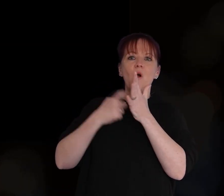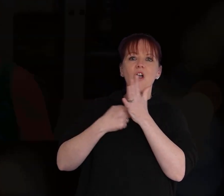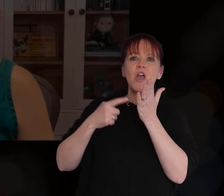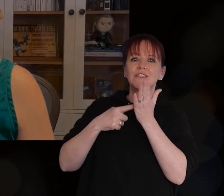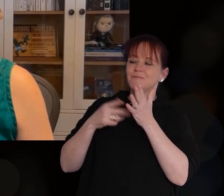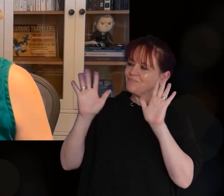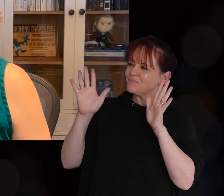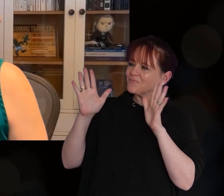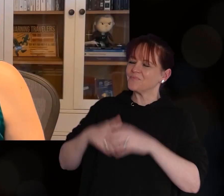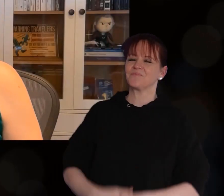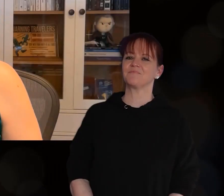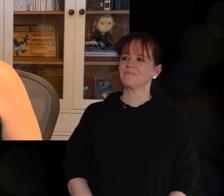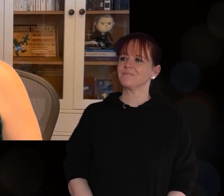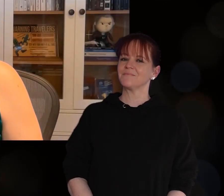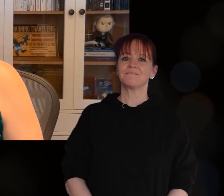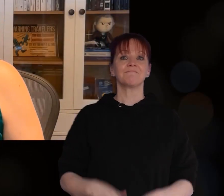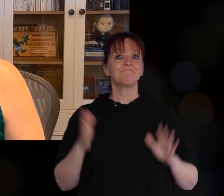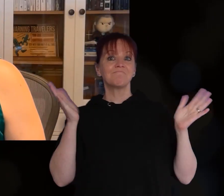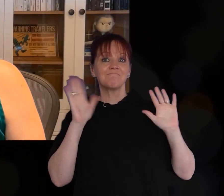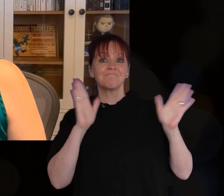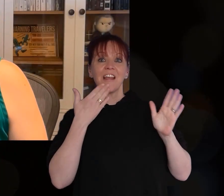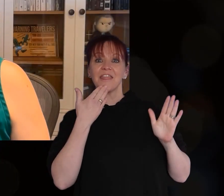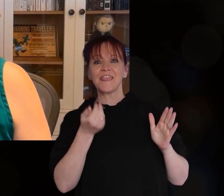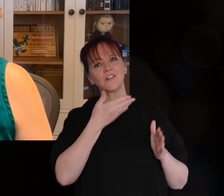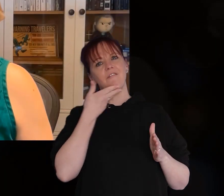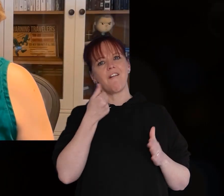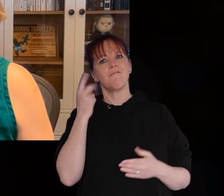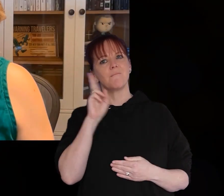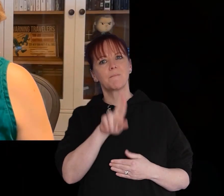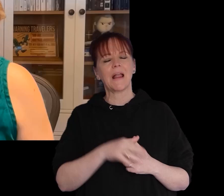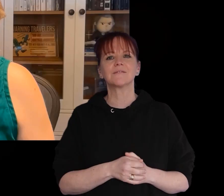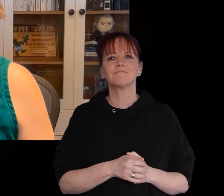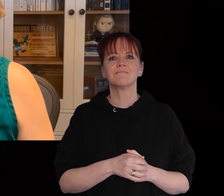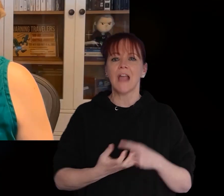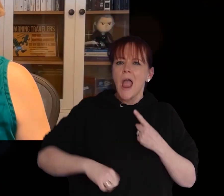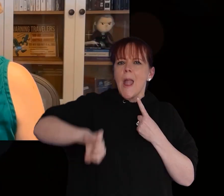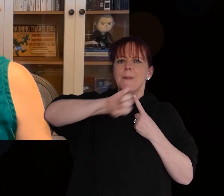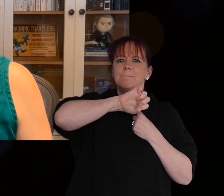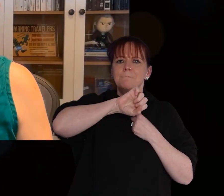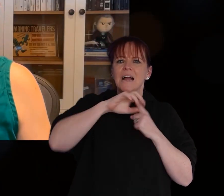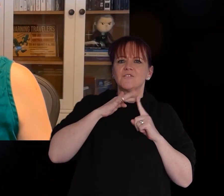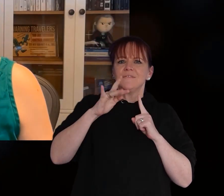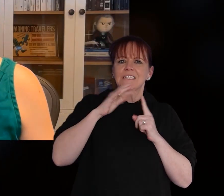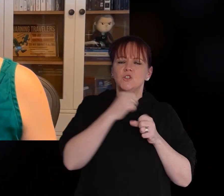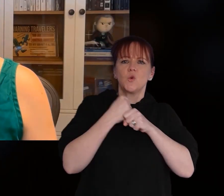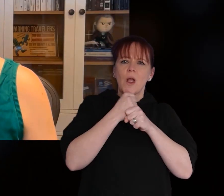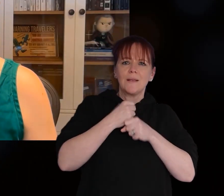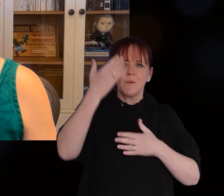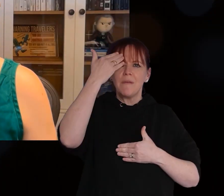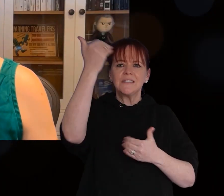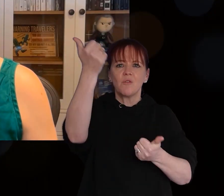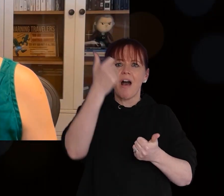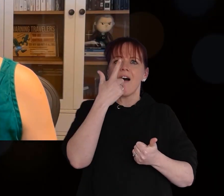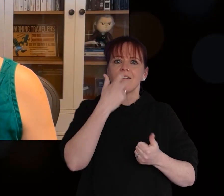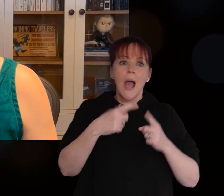Hi, thanks Steve, it's good to be back. The impact of digital games on mental health has been found to be both positive and negative.